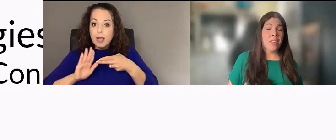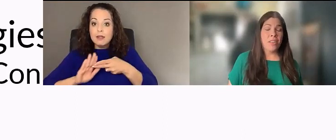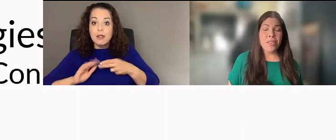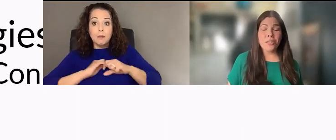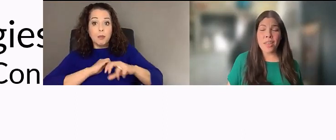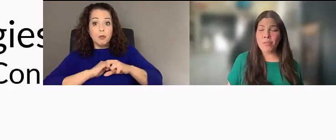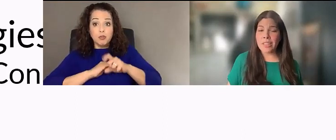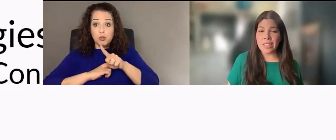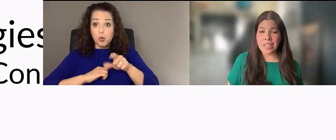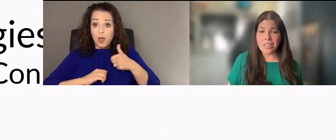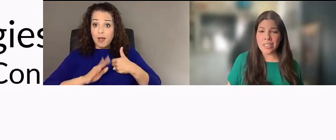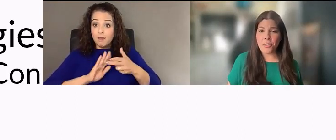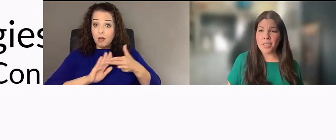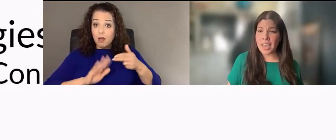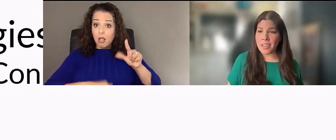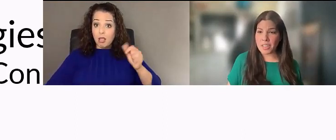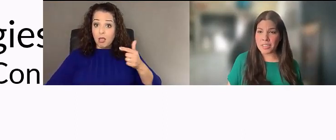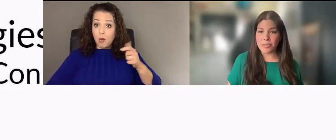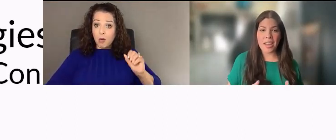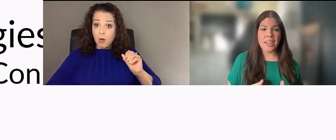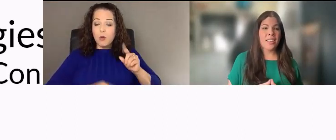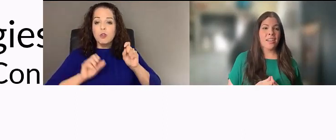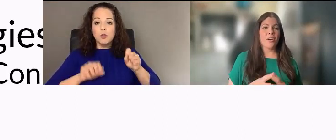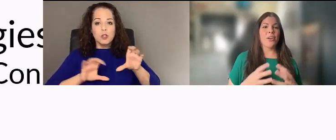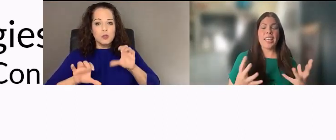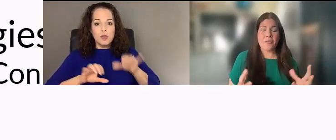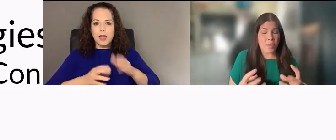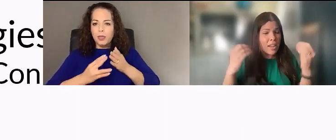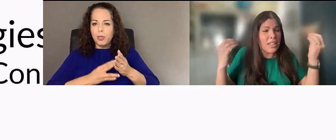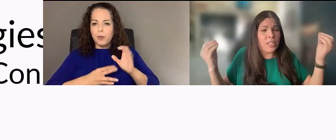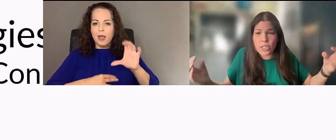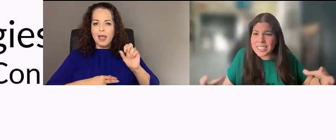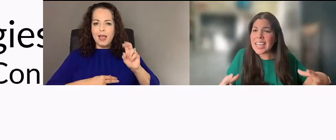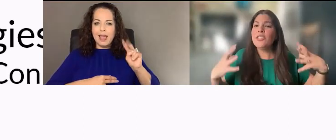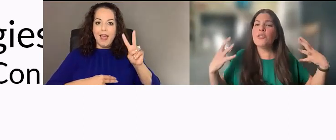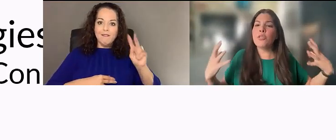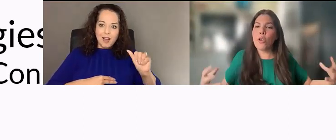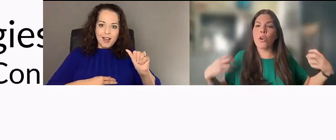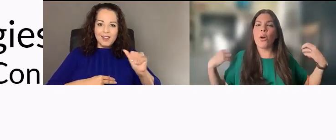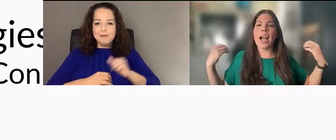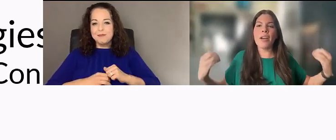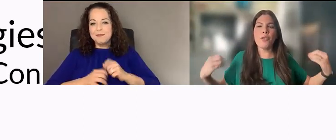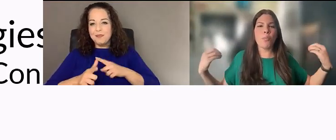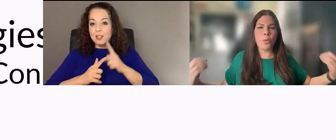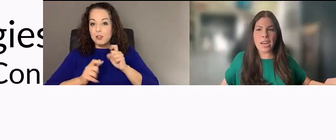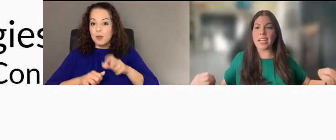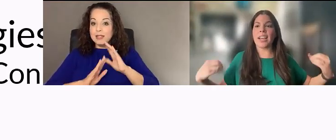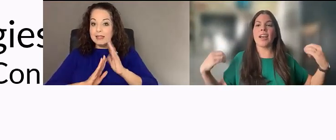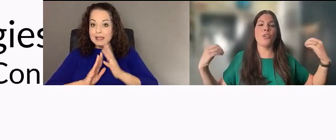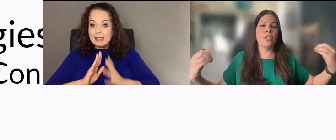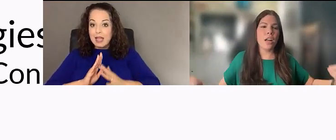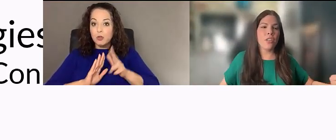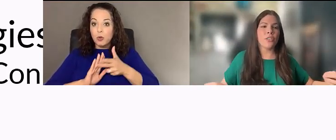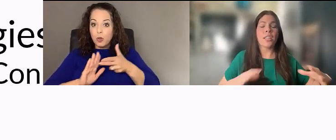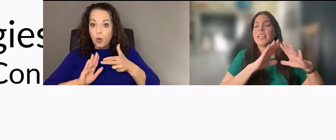You can do that really easily through Canvas or Canva. Design your logo. Have your branding. Have your colors.